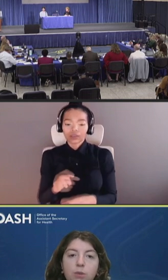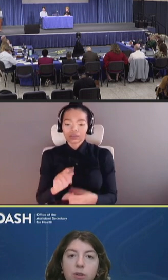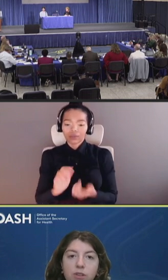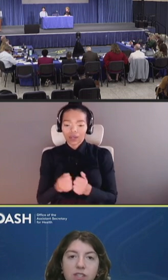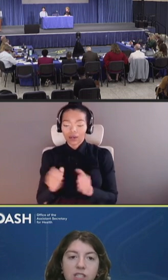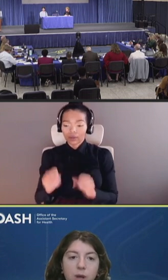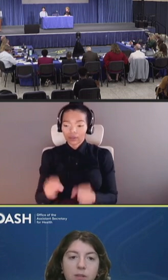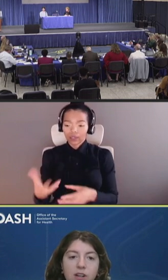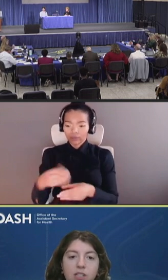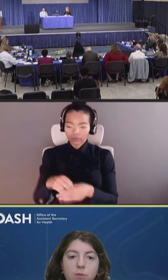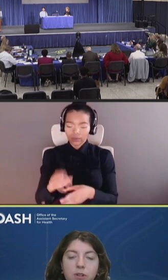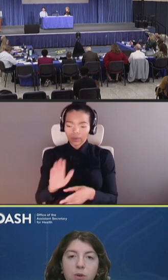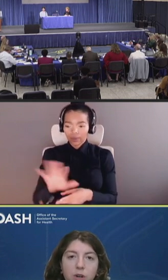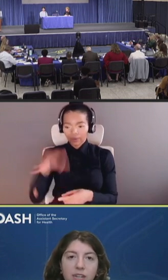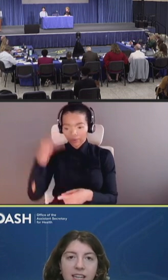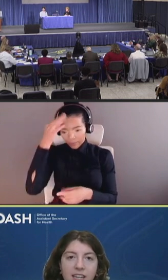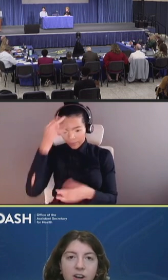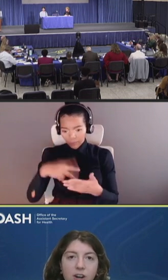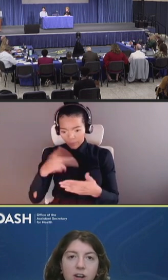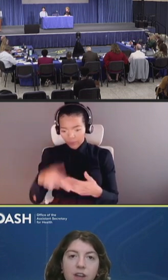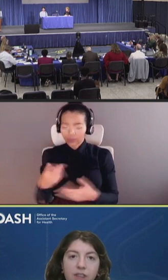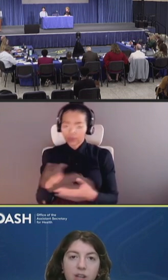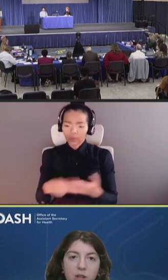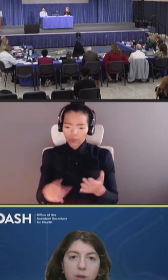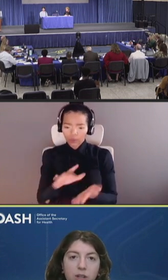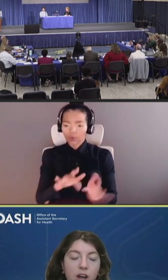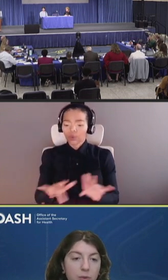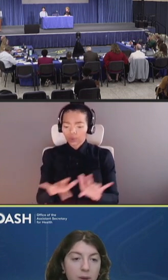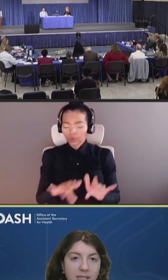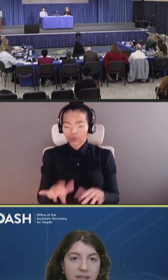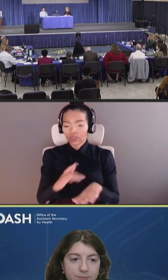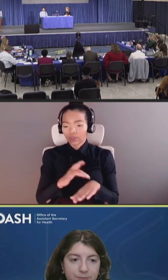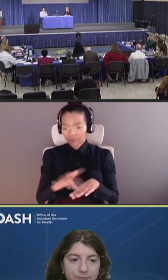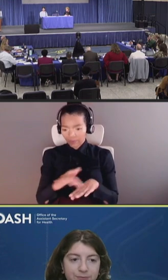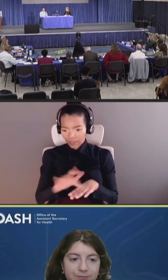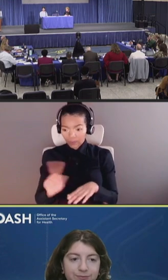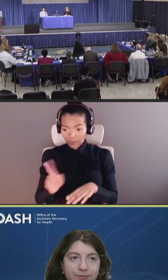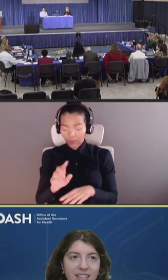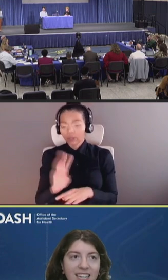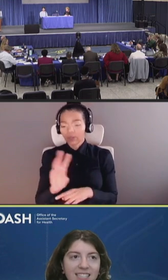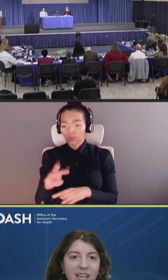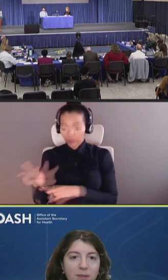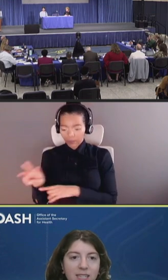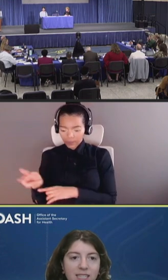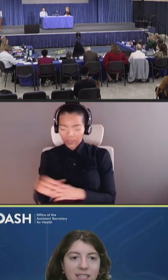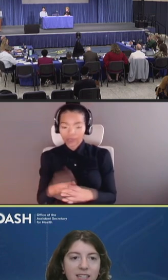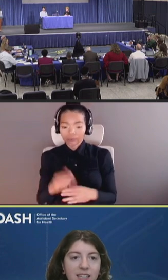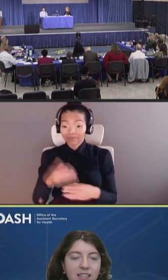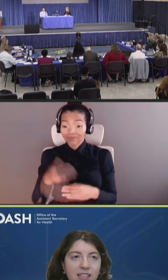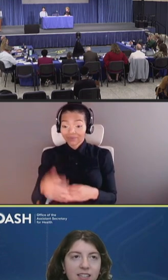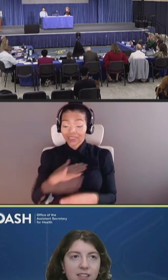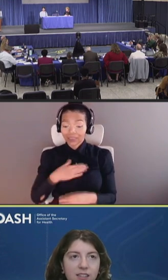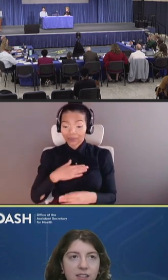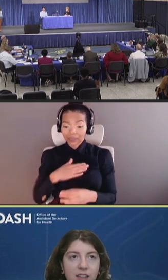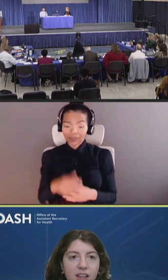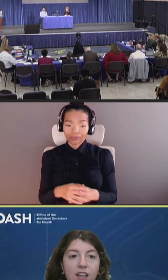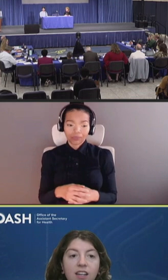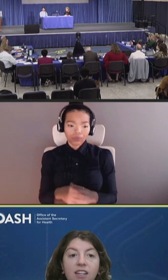Both of these webinars were recorded and are available on our website. Next slide, please.